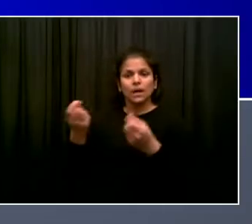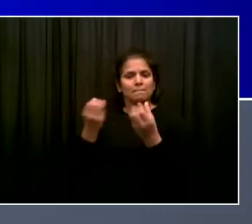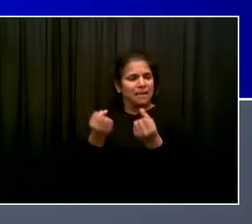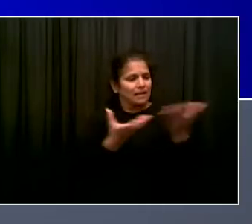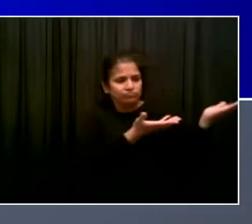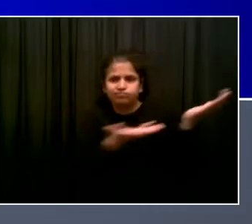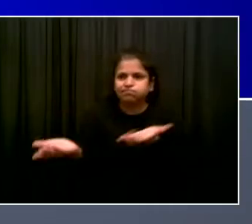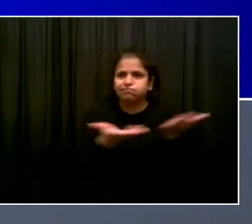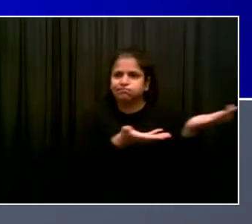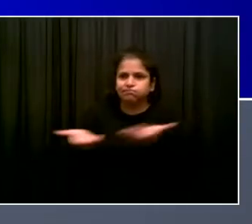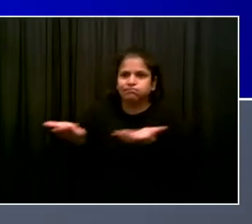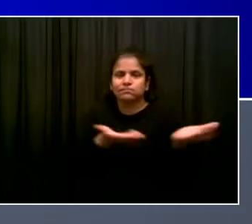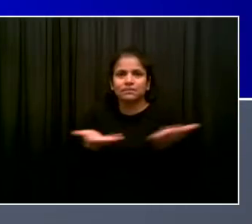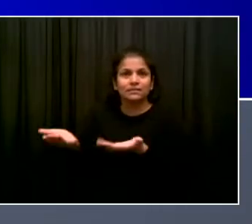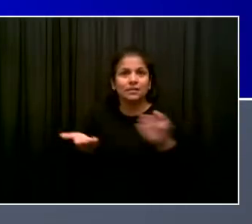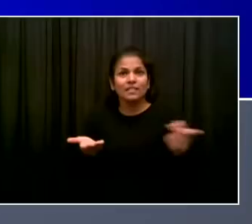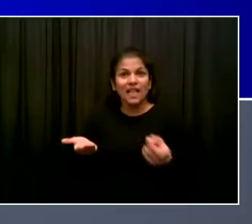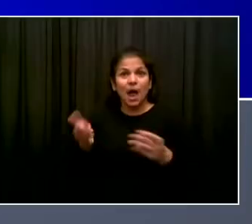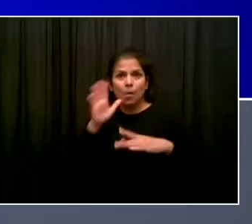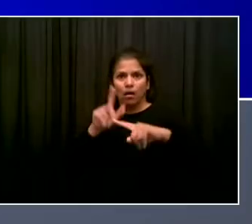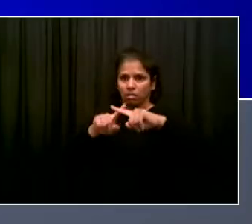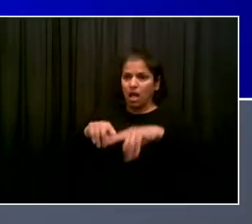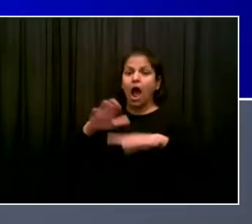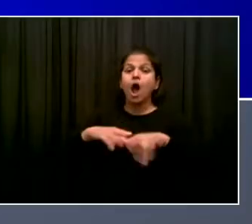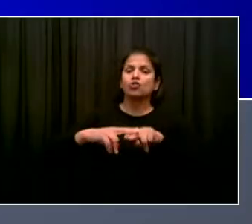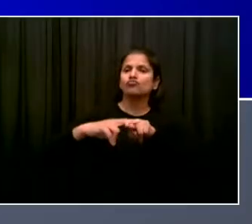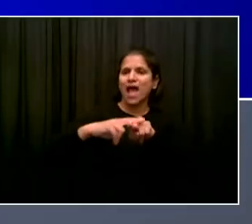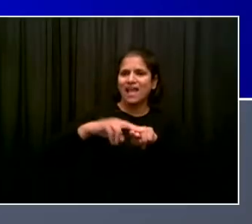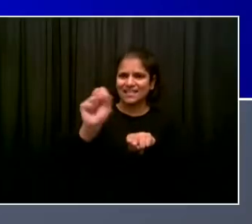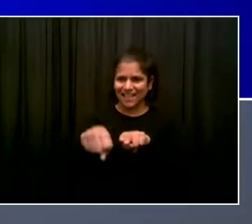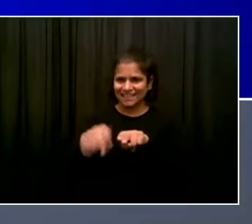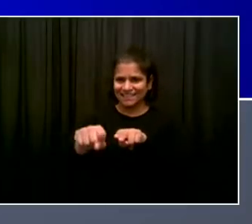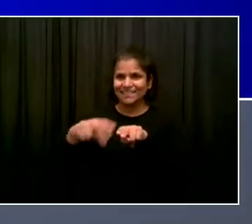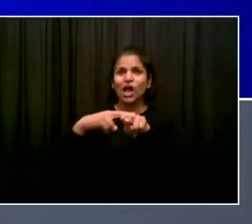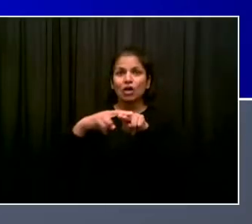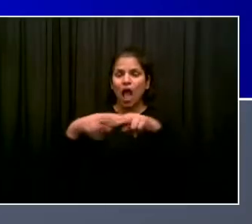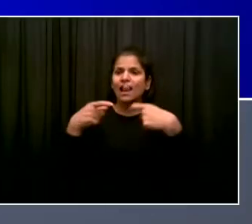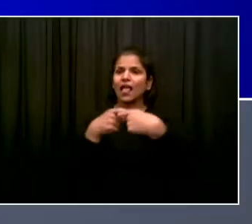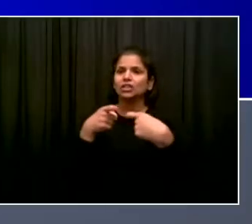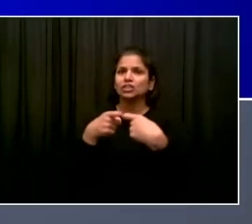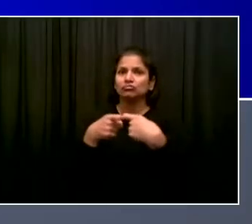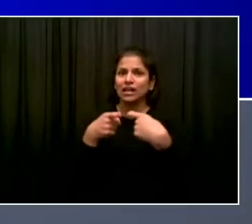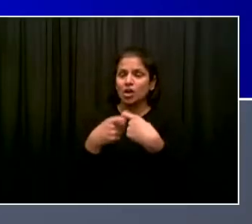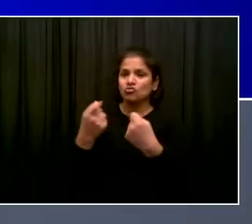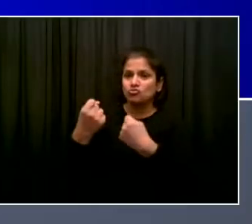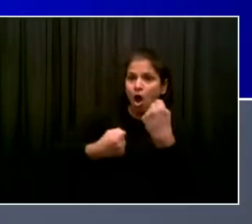OUR WATERWAYS AND TO TURN TO RAIL DELIVERY MORE, DELIVERY BY